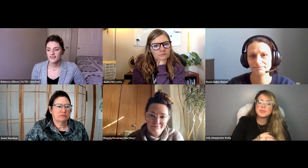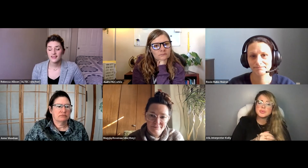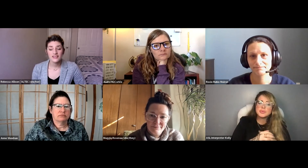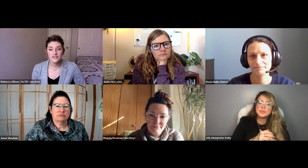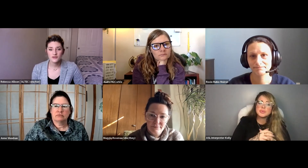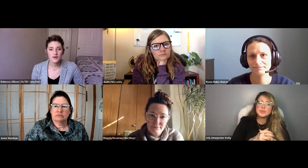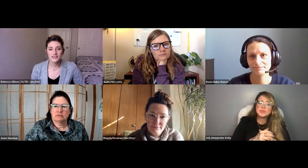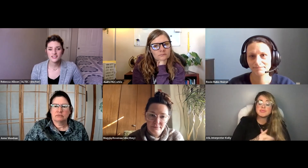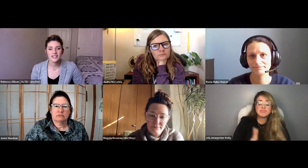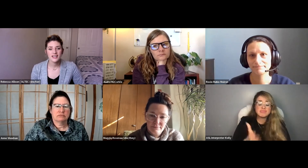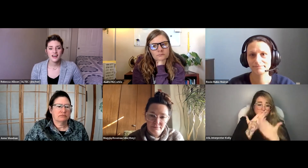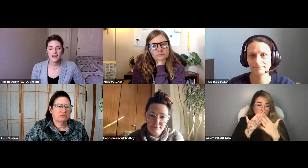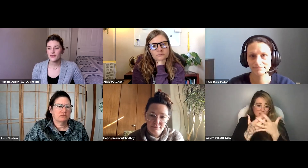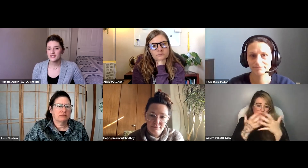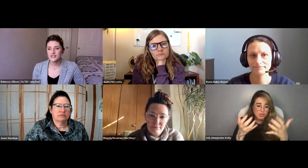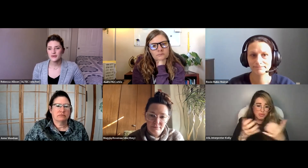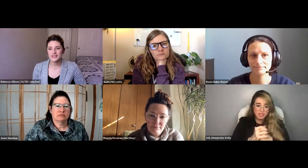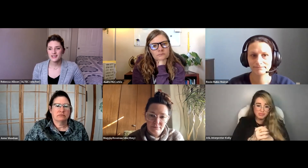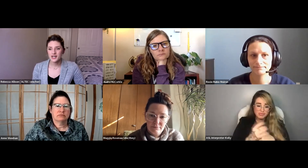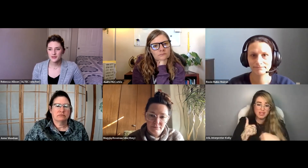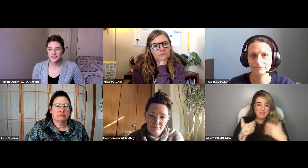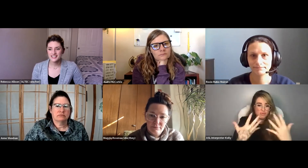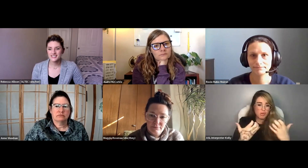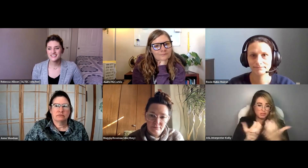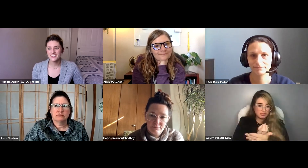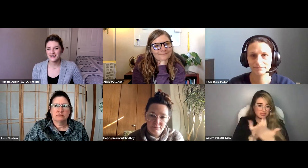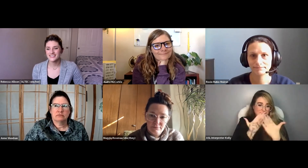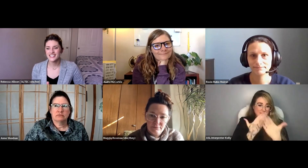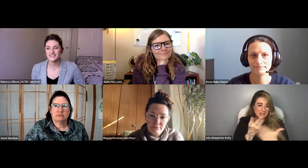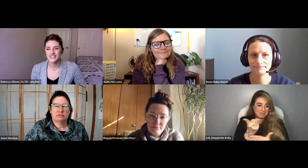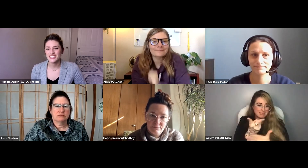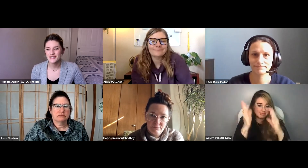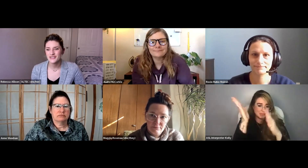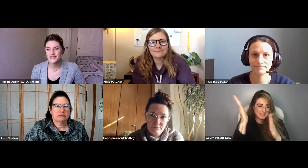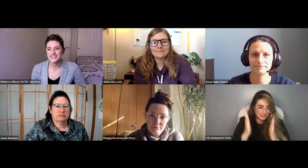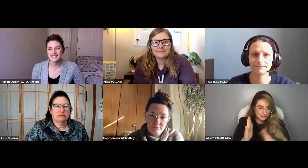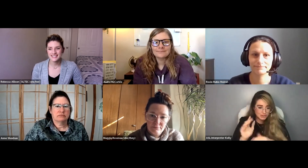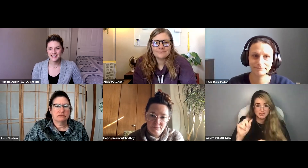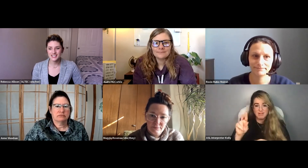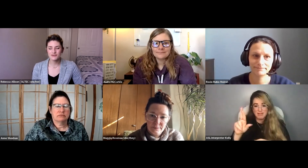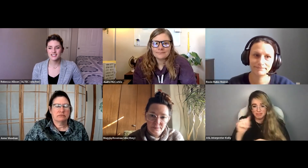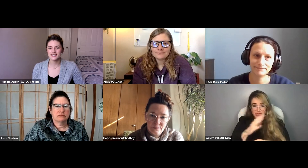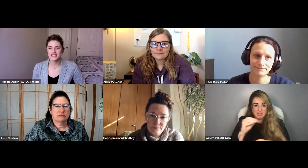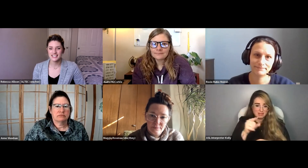Thank you so much. I want to thank our presenters Audra and Rocío for this engaging presentation